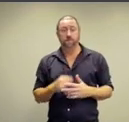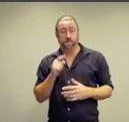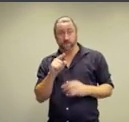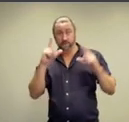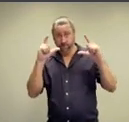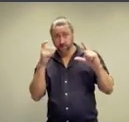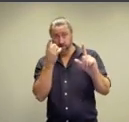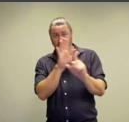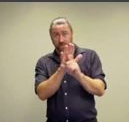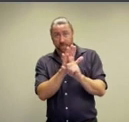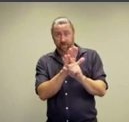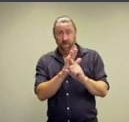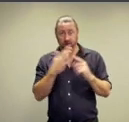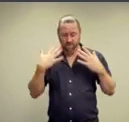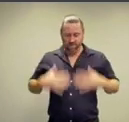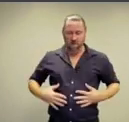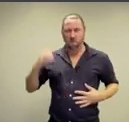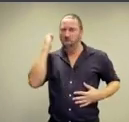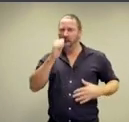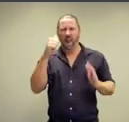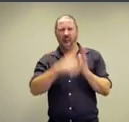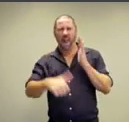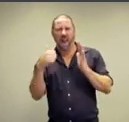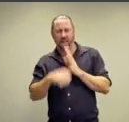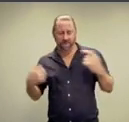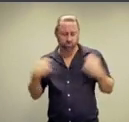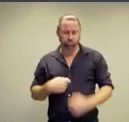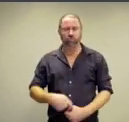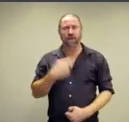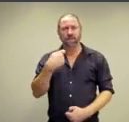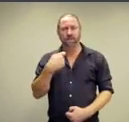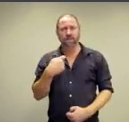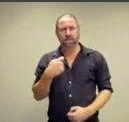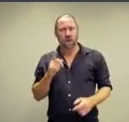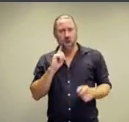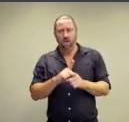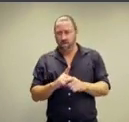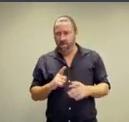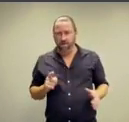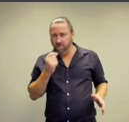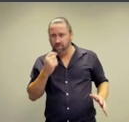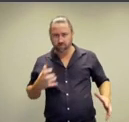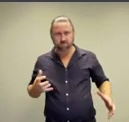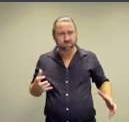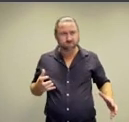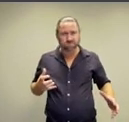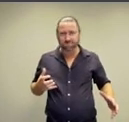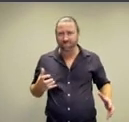Mapplethorpe himself, donning his very own black leather jacket and looking